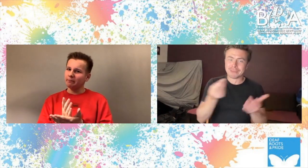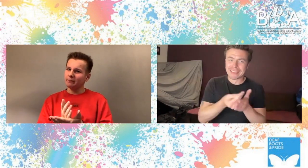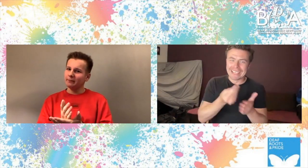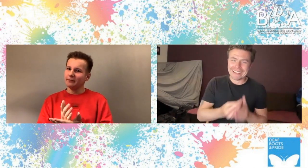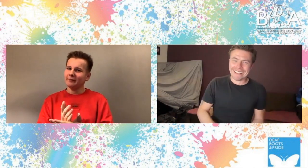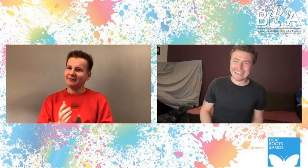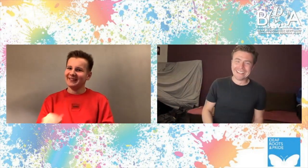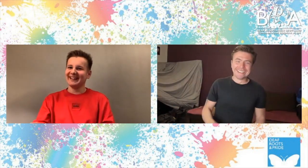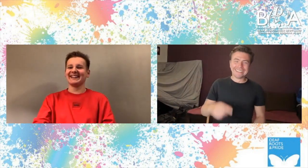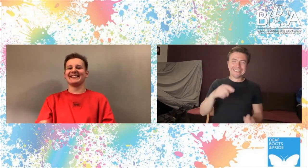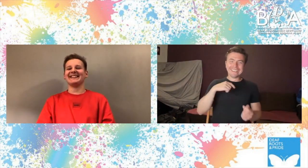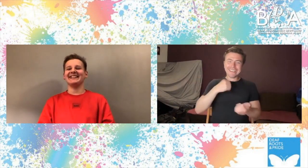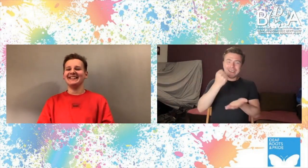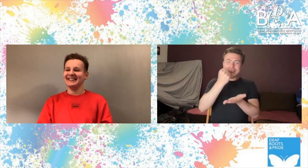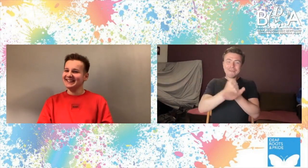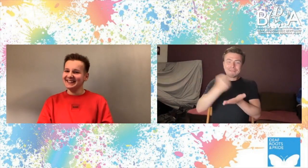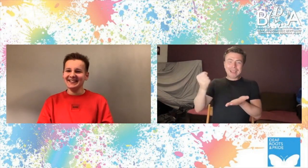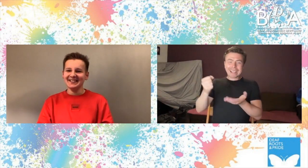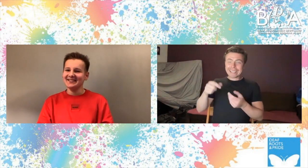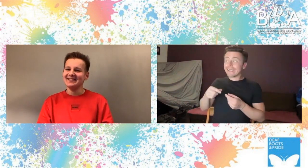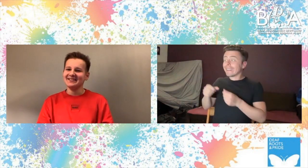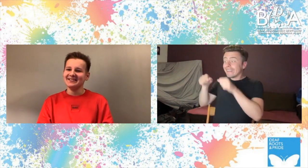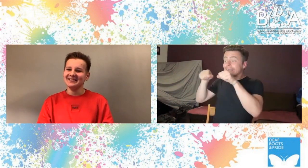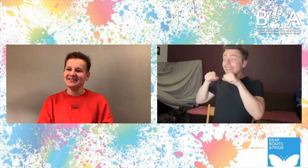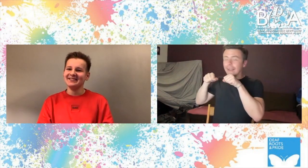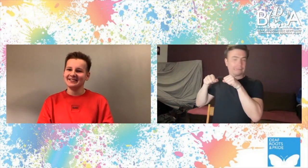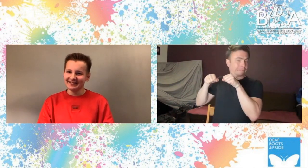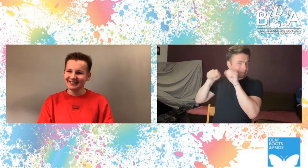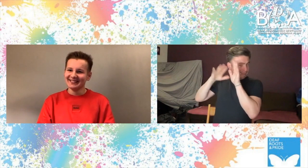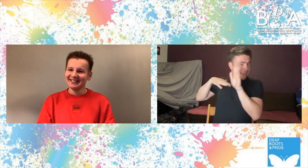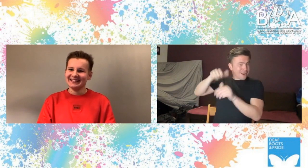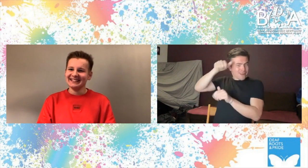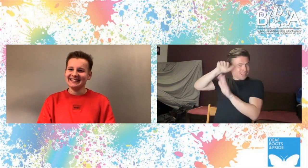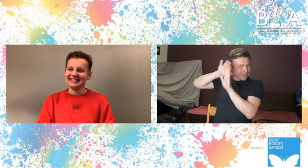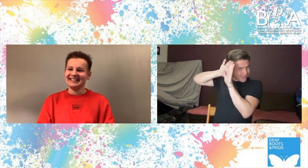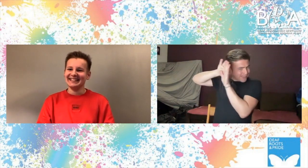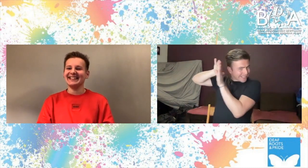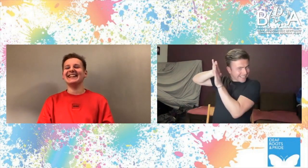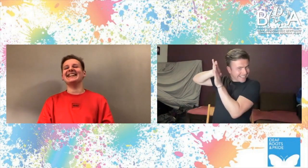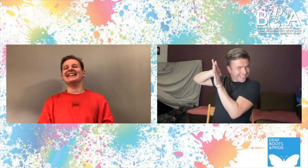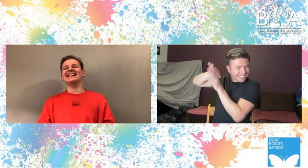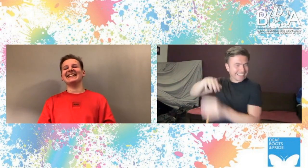Yeah, too much money! I daren’t look at my bank account.